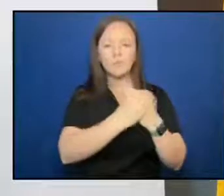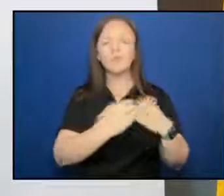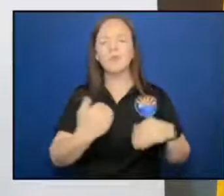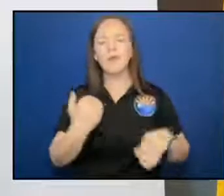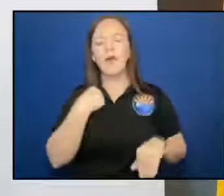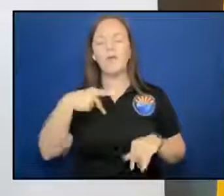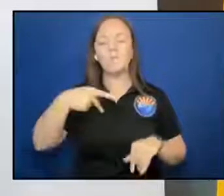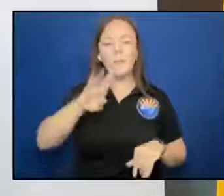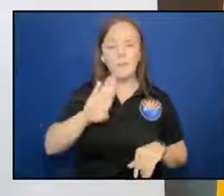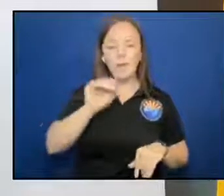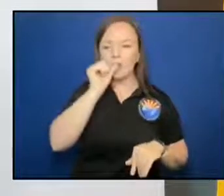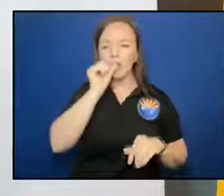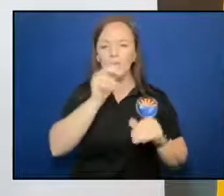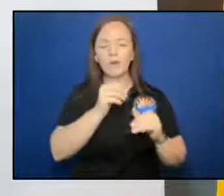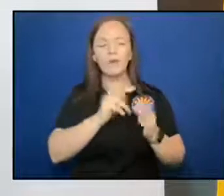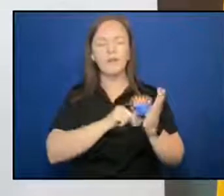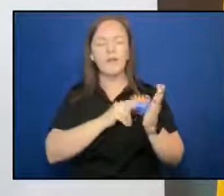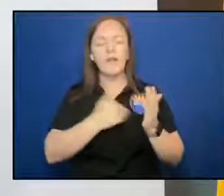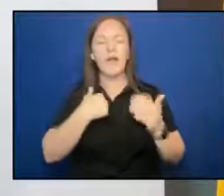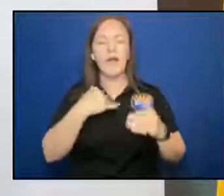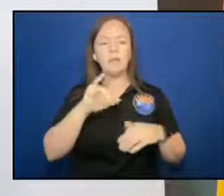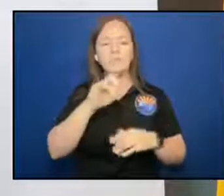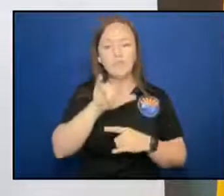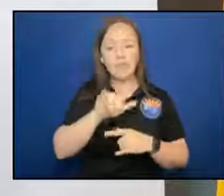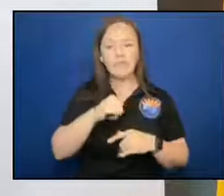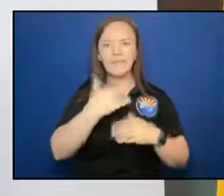SO, WHAT THIS IS, WE ARE LOOKING BACK 72 HOURS,